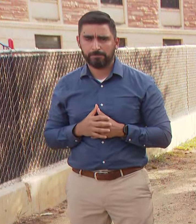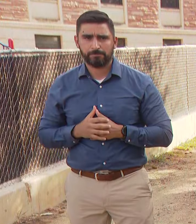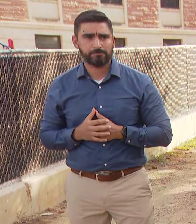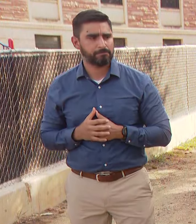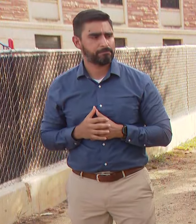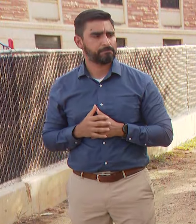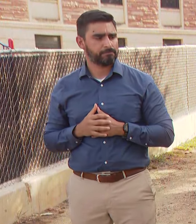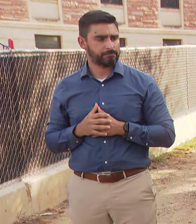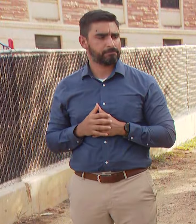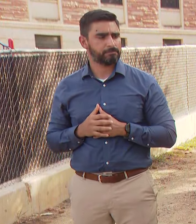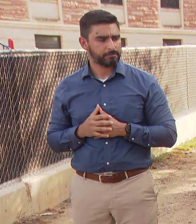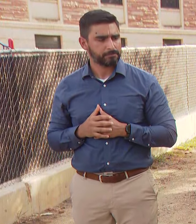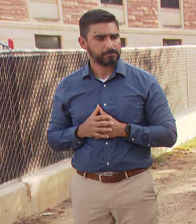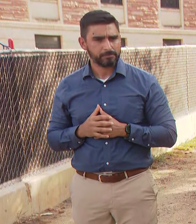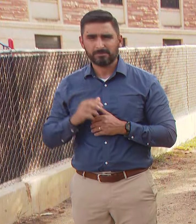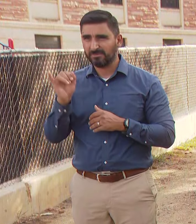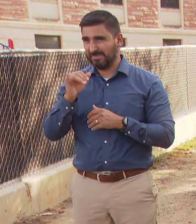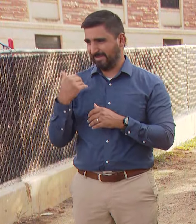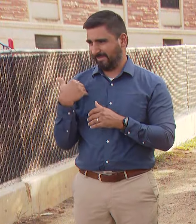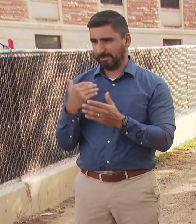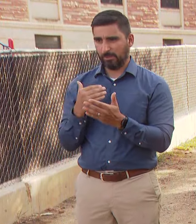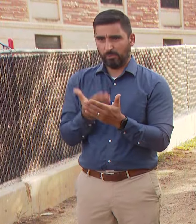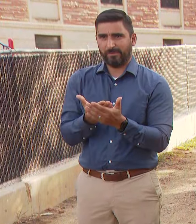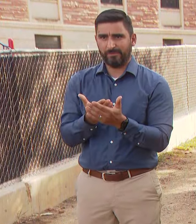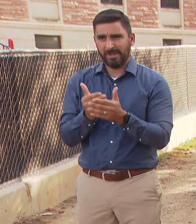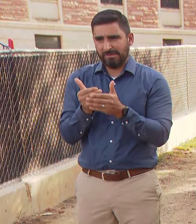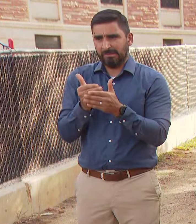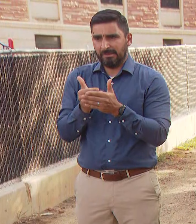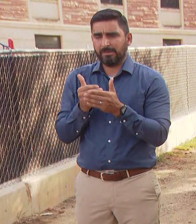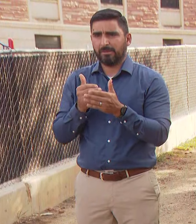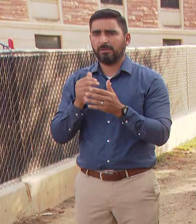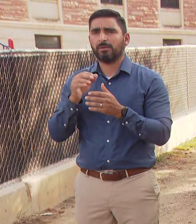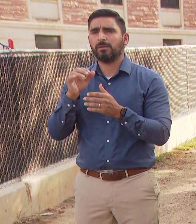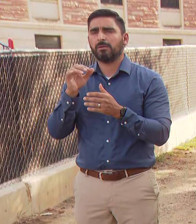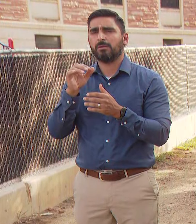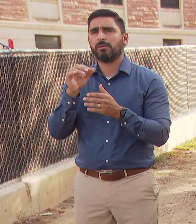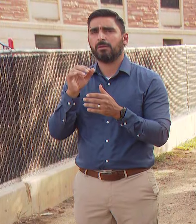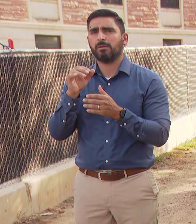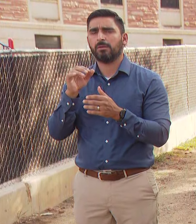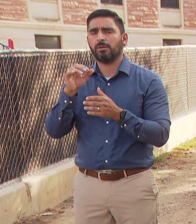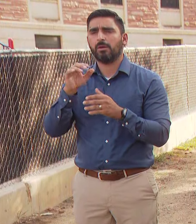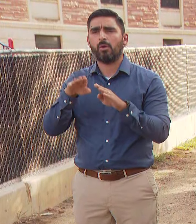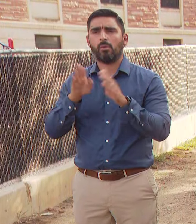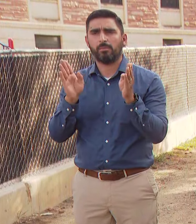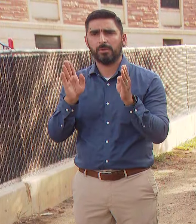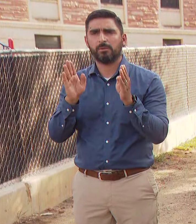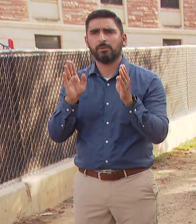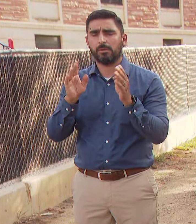Also, just before I got here, it was announced that open space, open Boulder County,